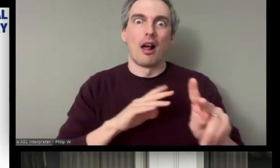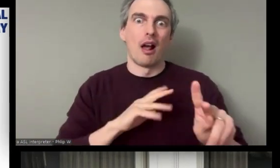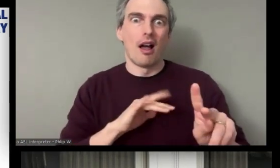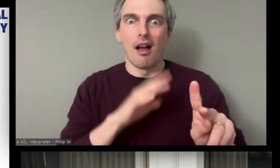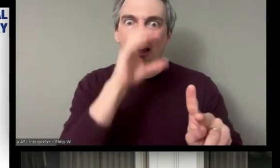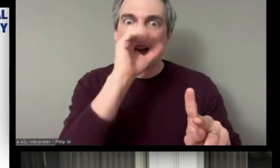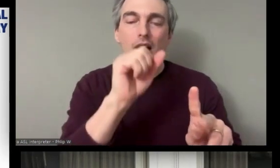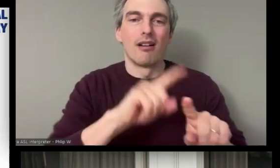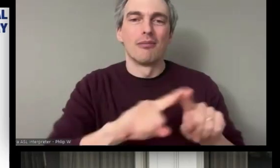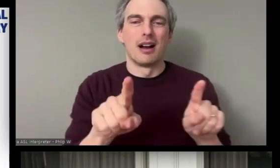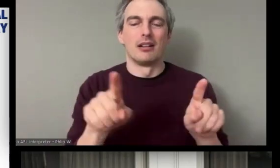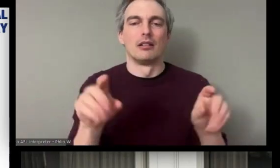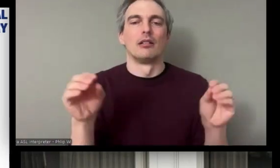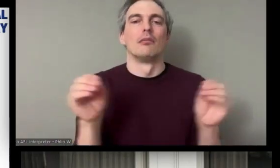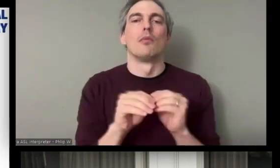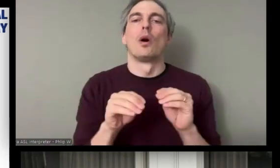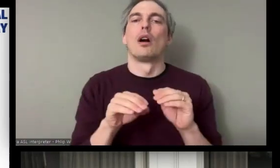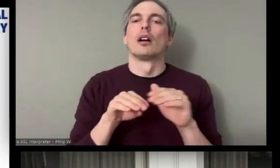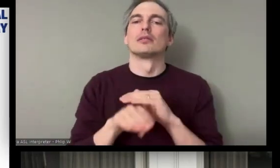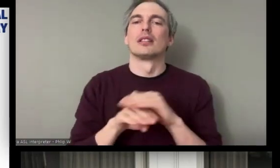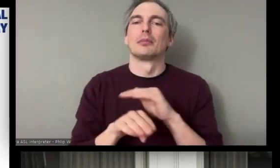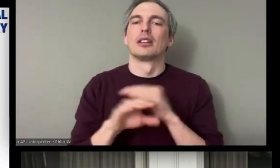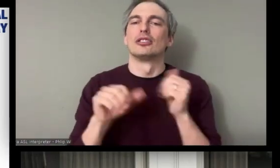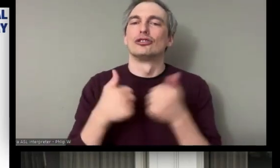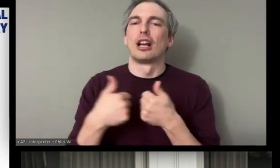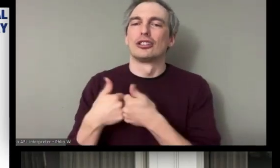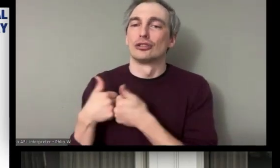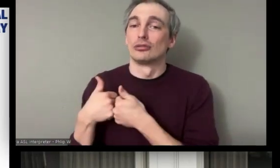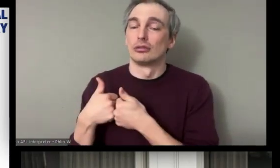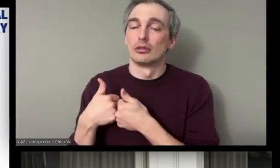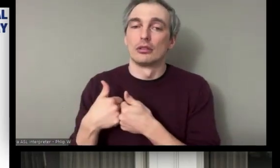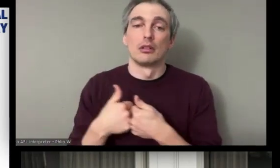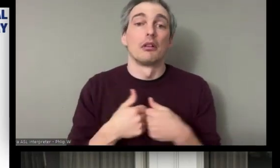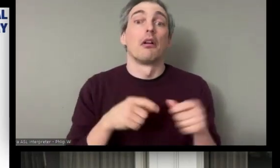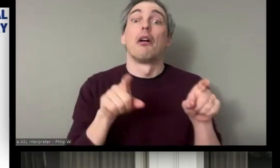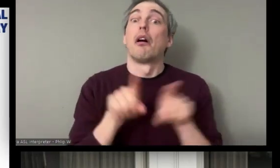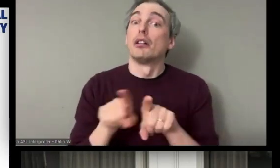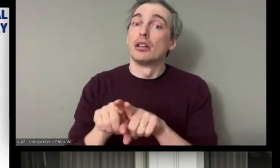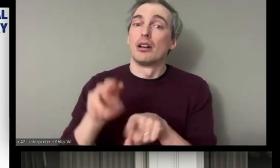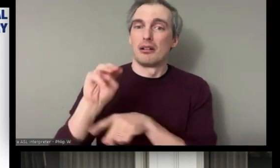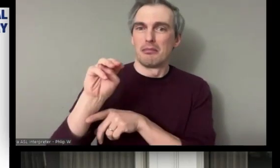The fact that a microphone is in the device means that you have voice activation, voice input.